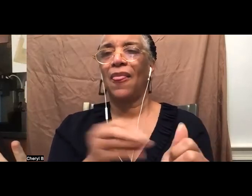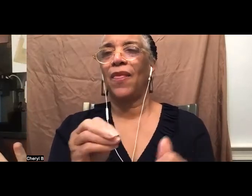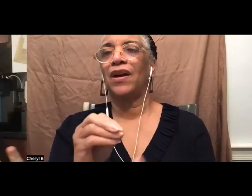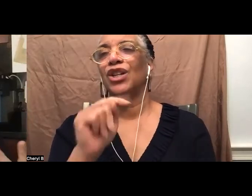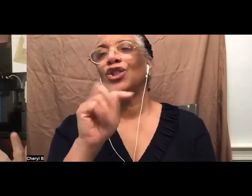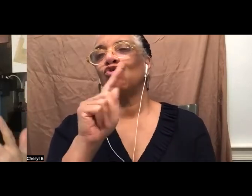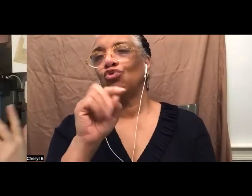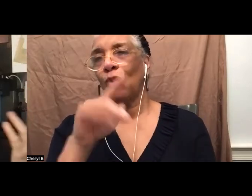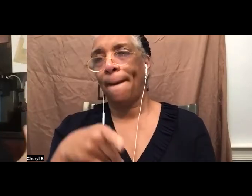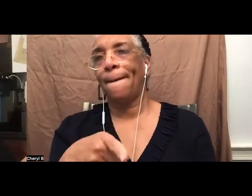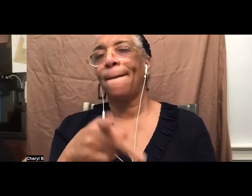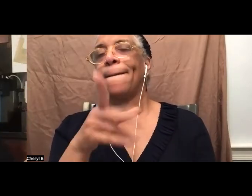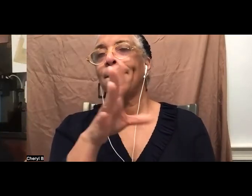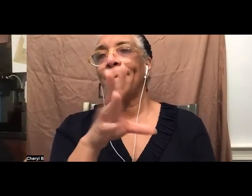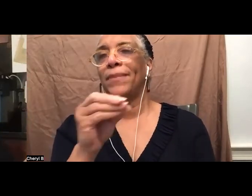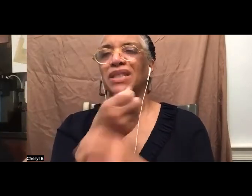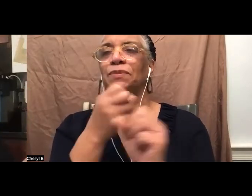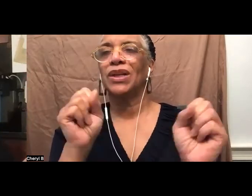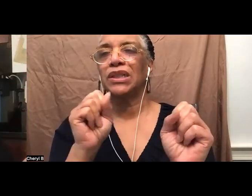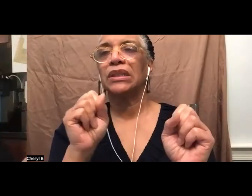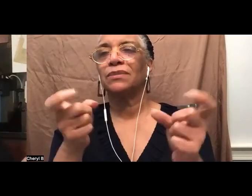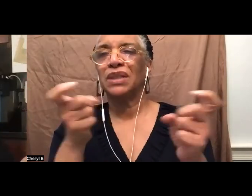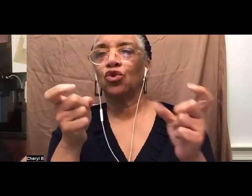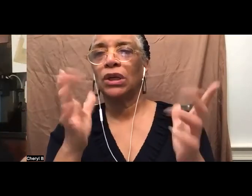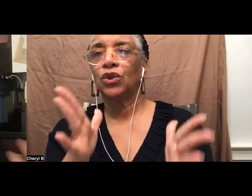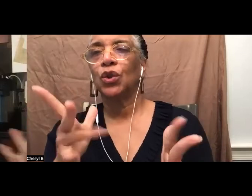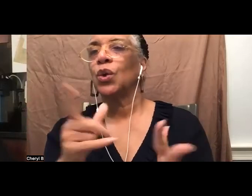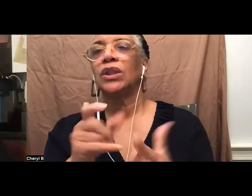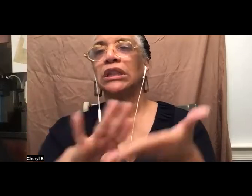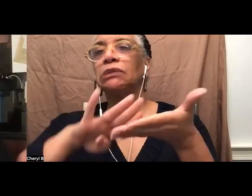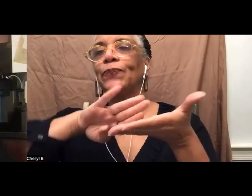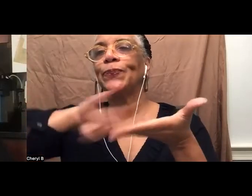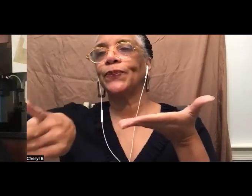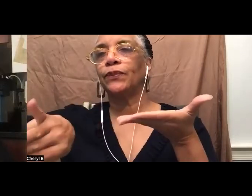some of the existing environmental protections that we had